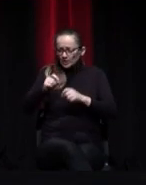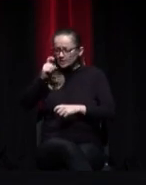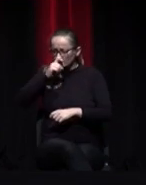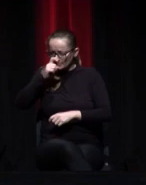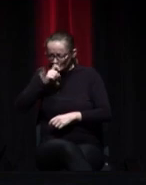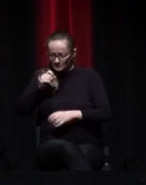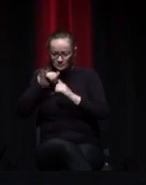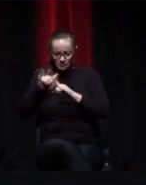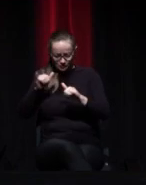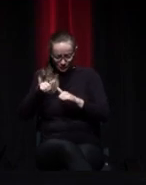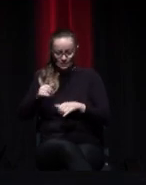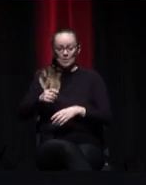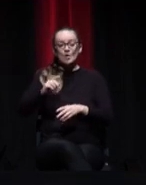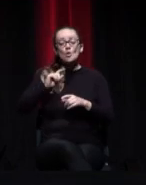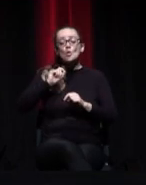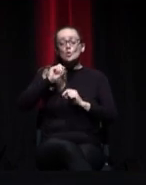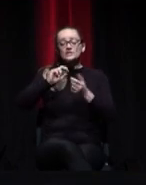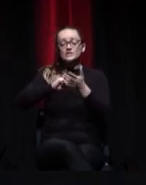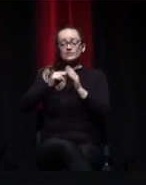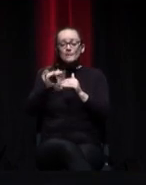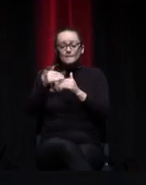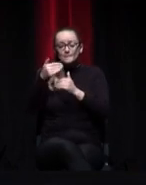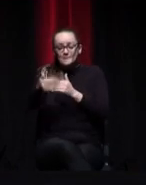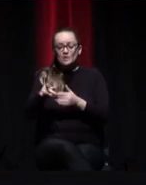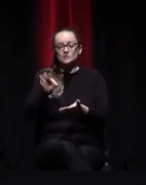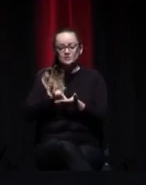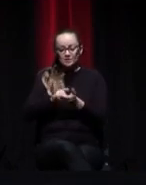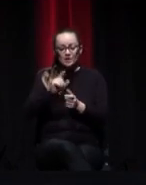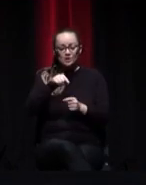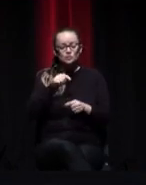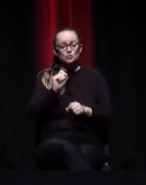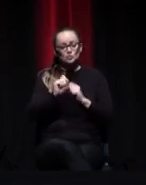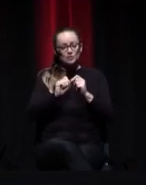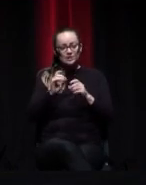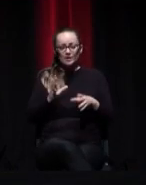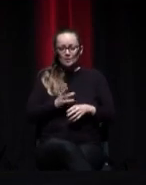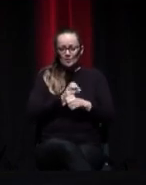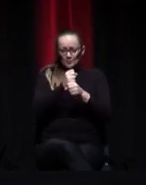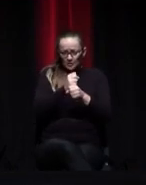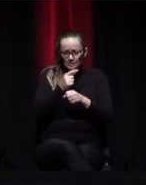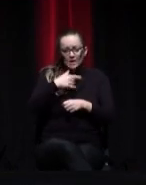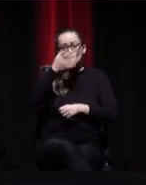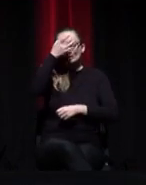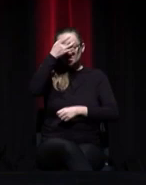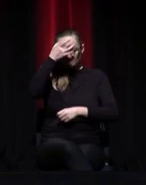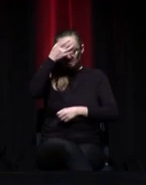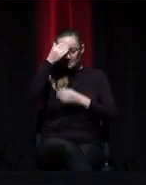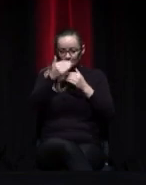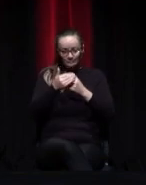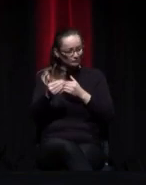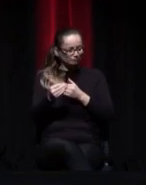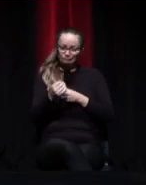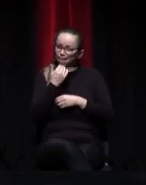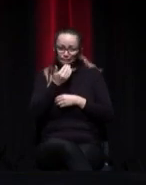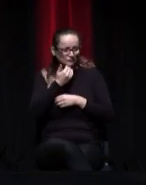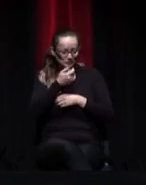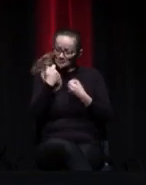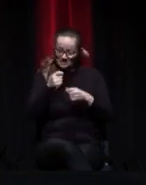manipulations, algorithms. What's all this? It's awareness that we can't keep following this path.